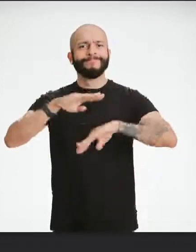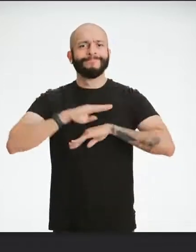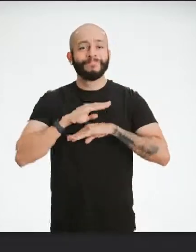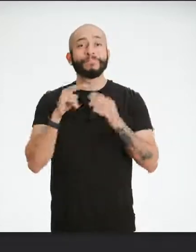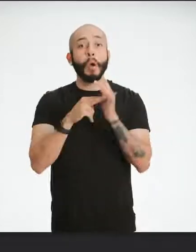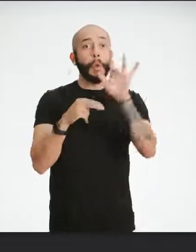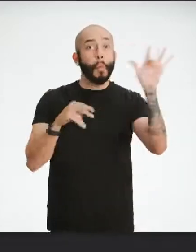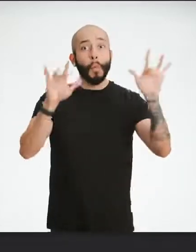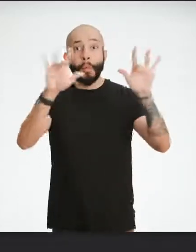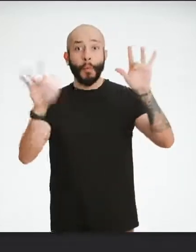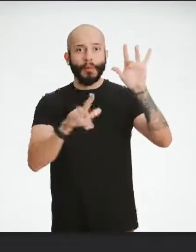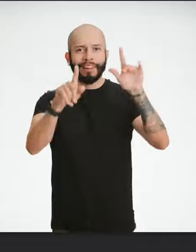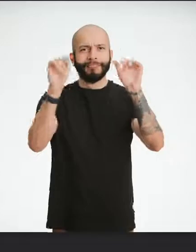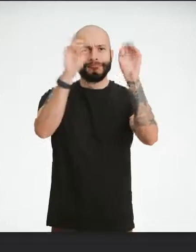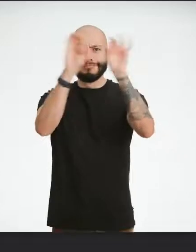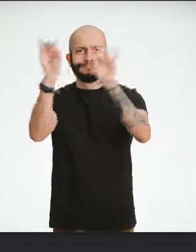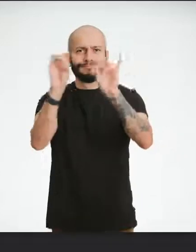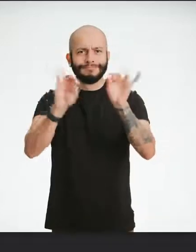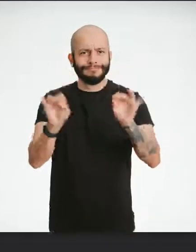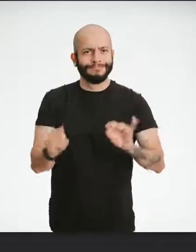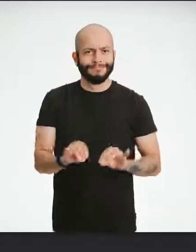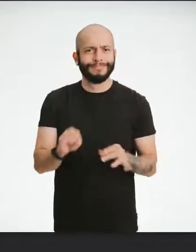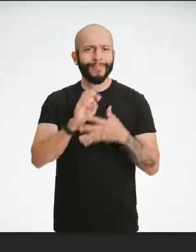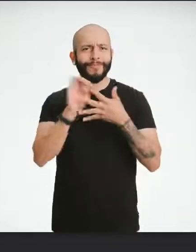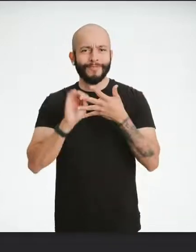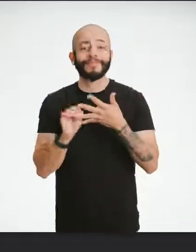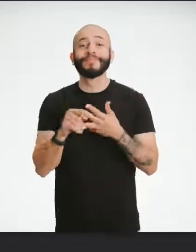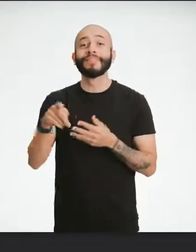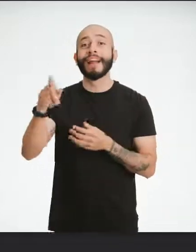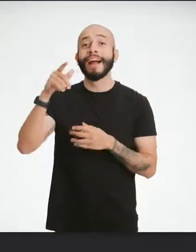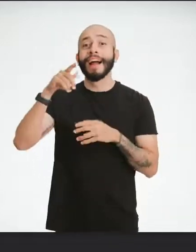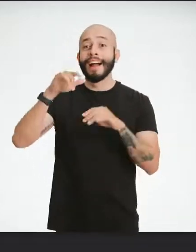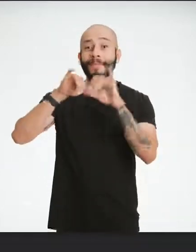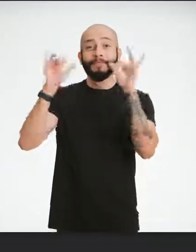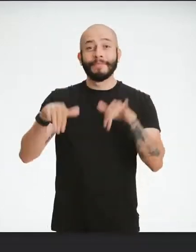The App Intents framework is really easy to develop for because it's designed from the